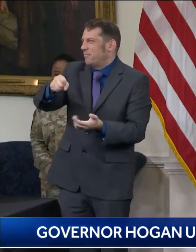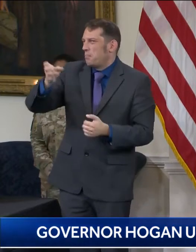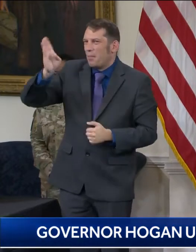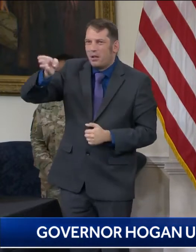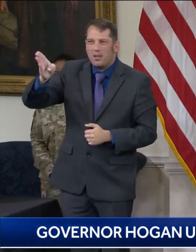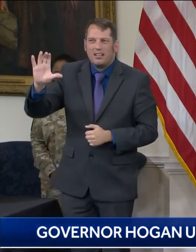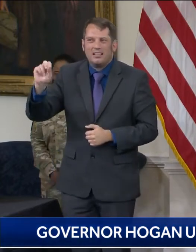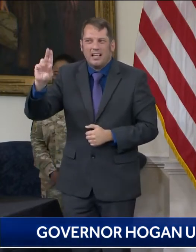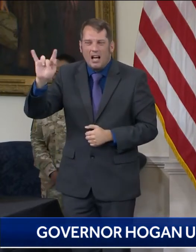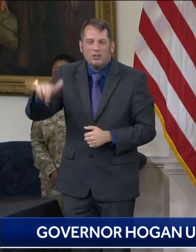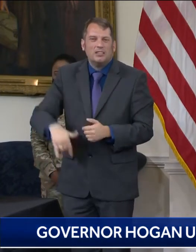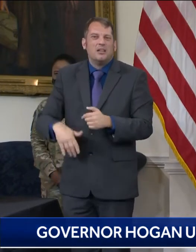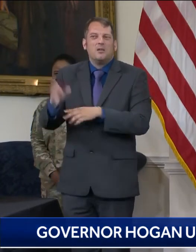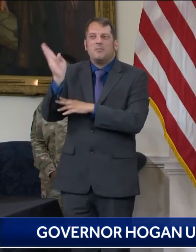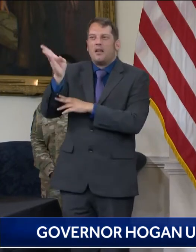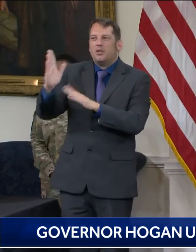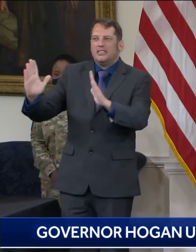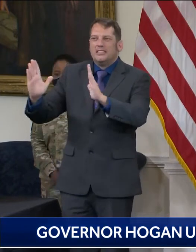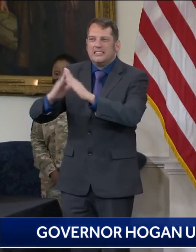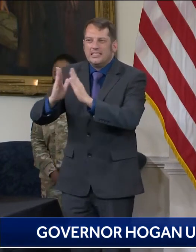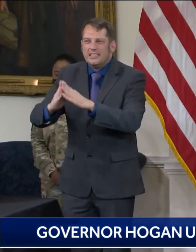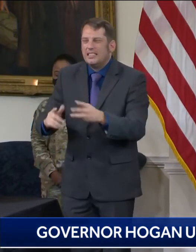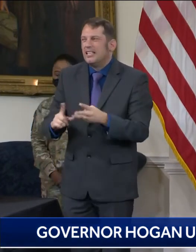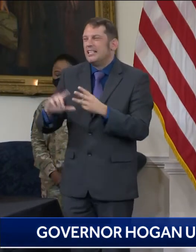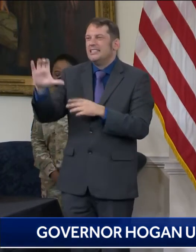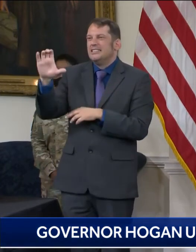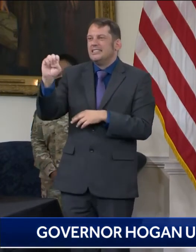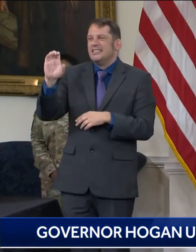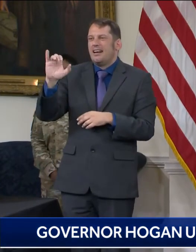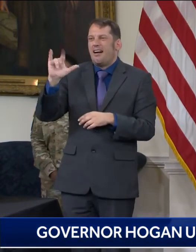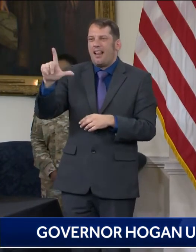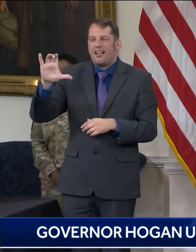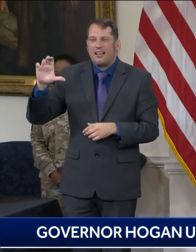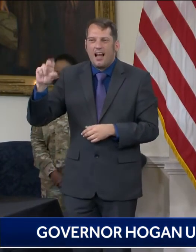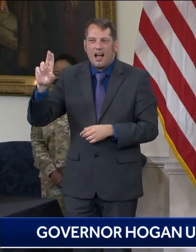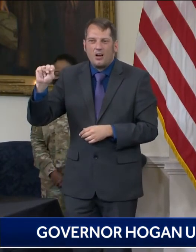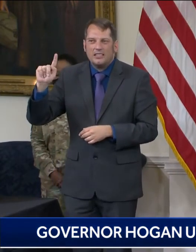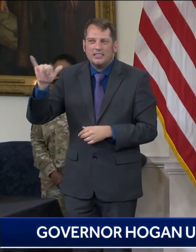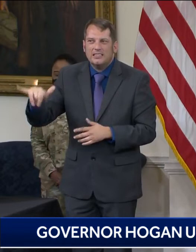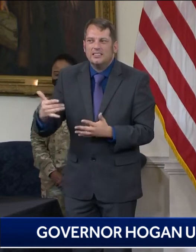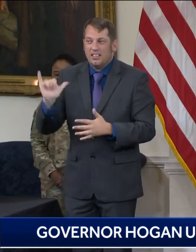WE ARE SEEING BALTIMORE COUNTY AND CITY AND CECIL ARE THE ONLY